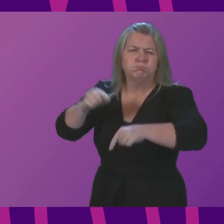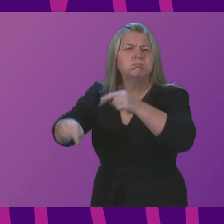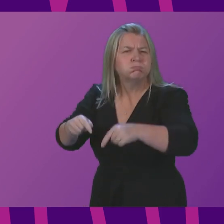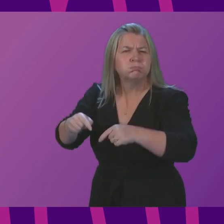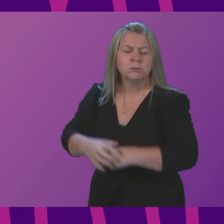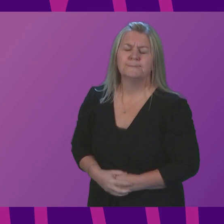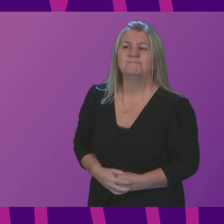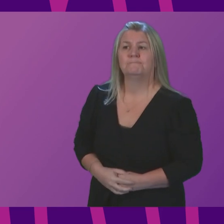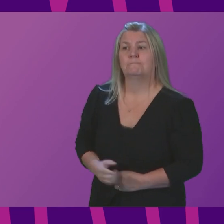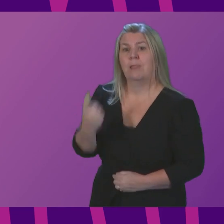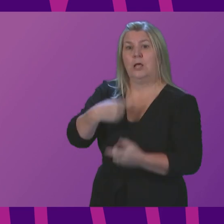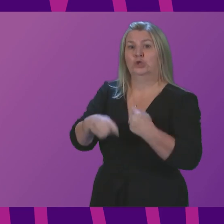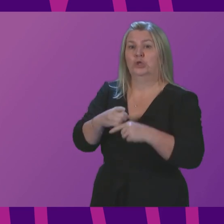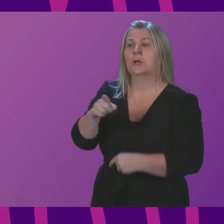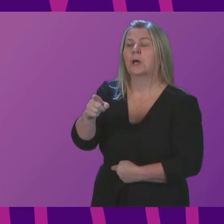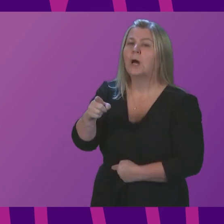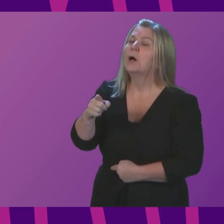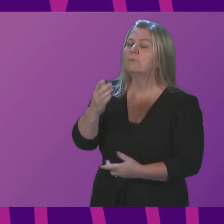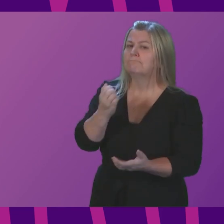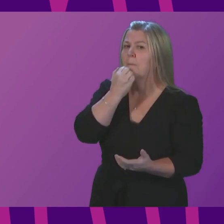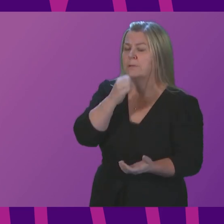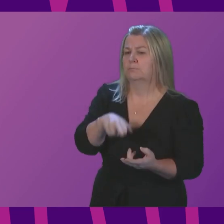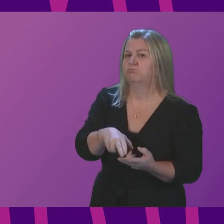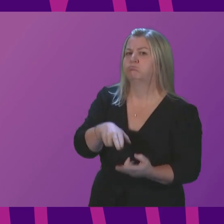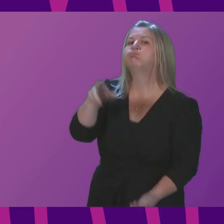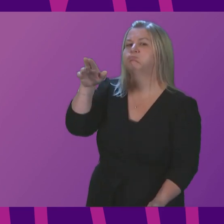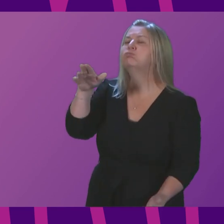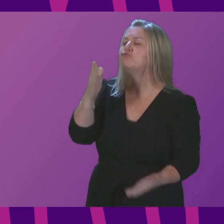year saw the largest year-on-year rise in the number of domestic abuse charges, and